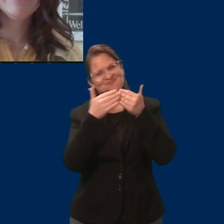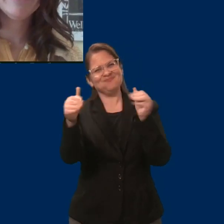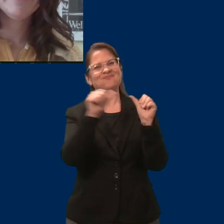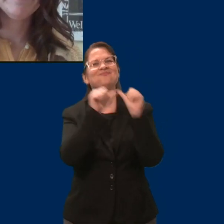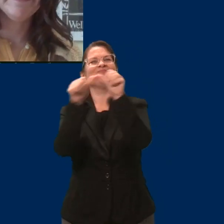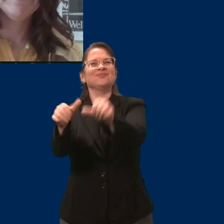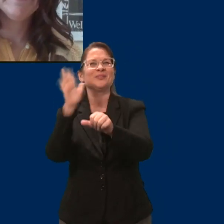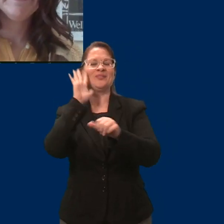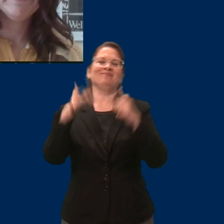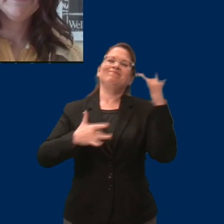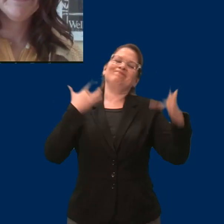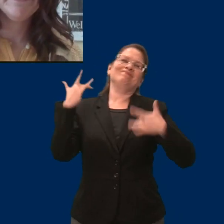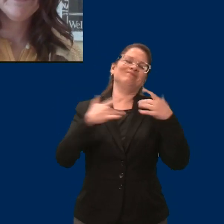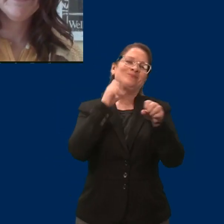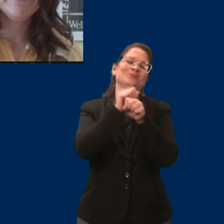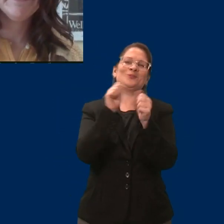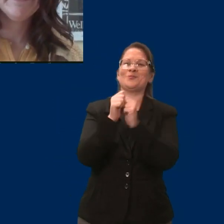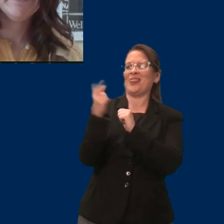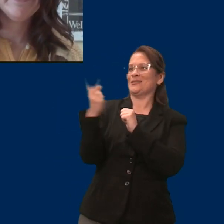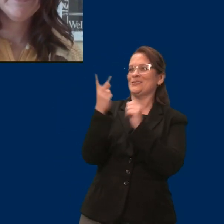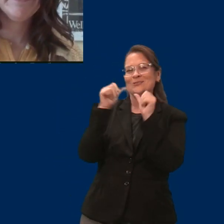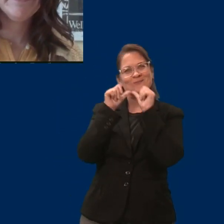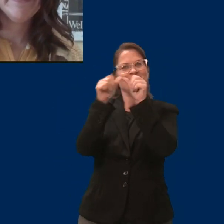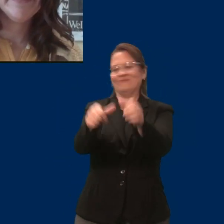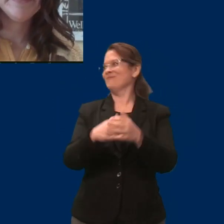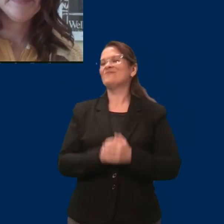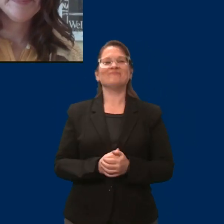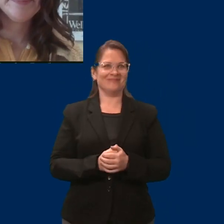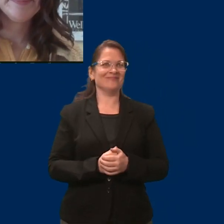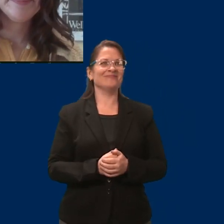years, and thanks again.